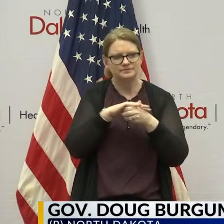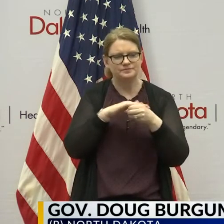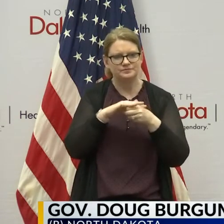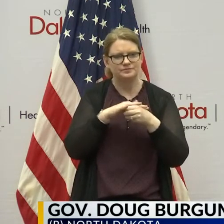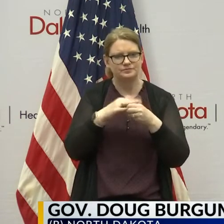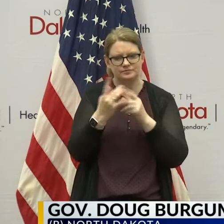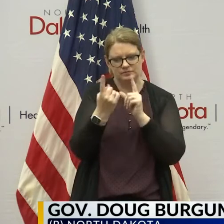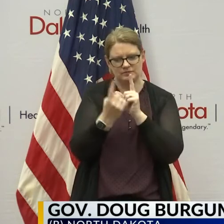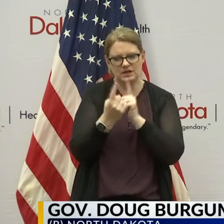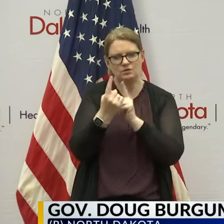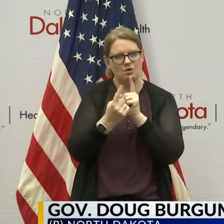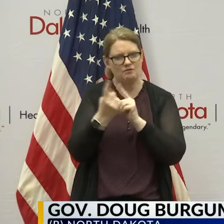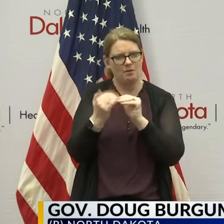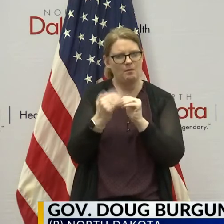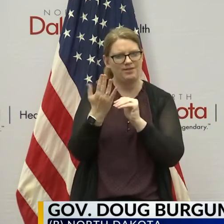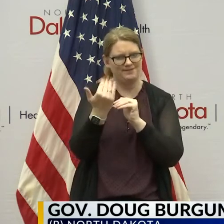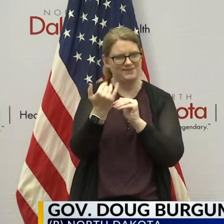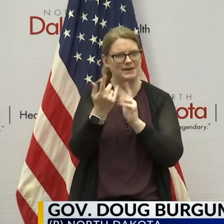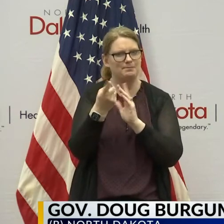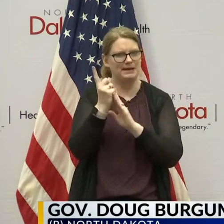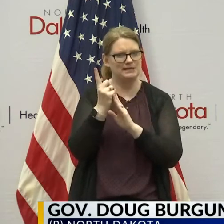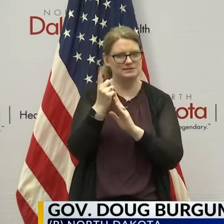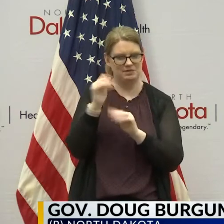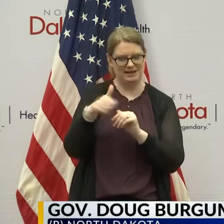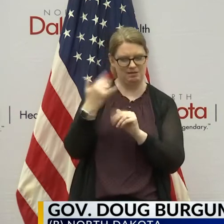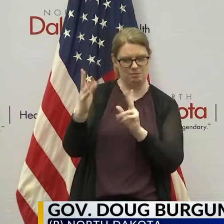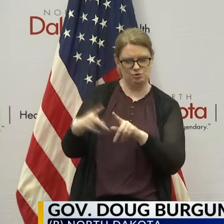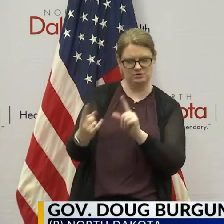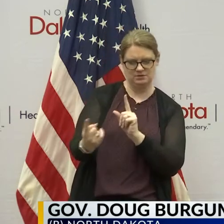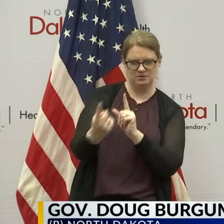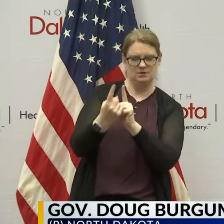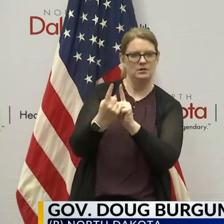YOU PULL UP YOUR CARE 19 APP AND YOU CAN PROVIDE INFORMATION ABOUT WHERE YOU HAVE BEEN IN TERMS OF LOCATIONS AND IT WOULD TRACK AT A GLENN YOU LARRY OF